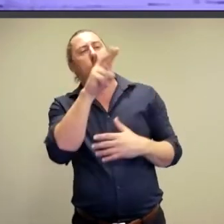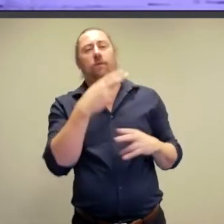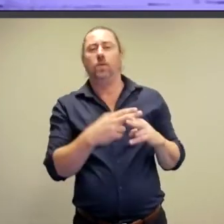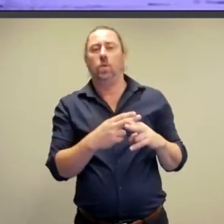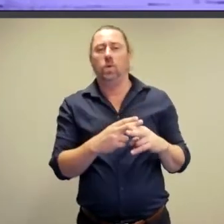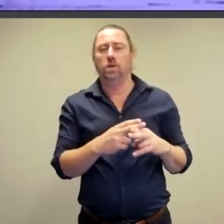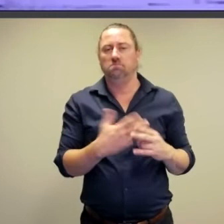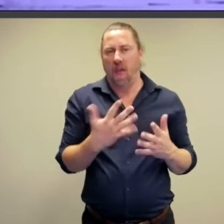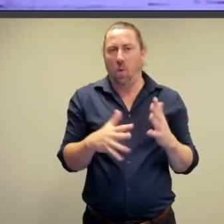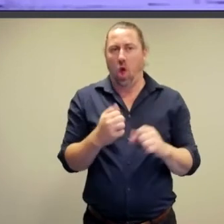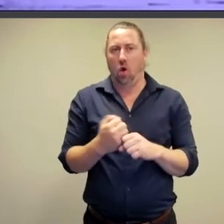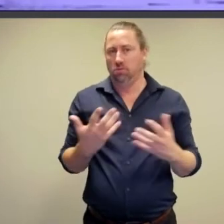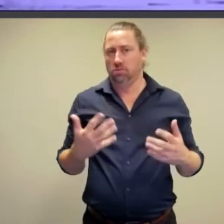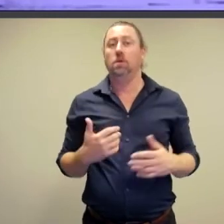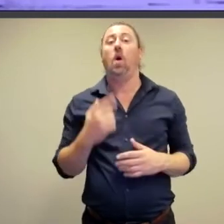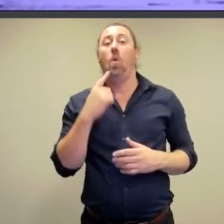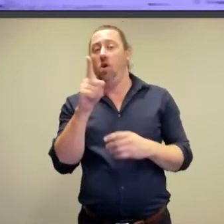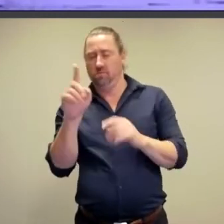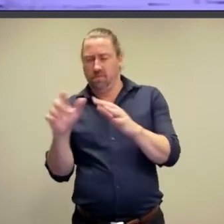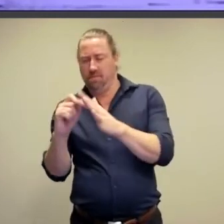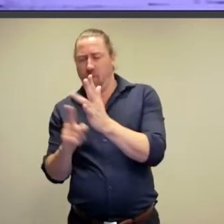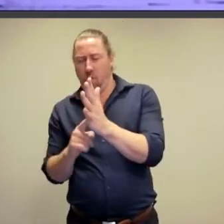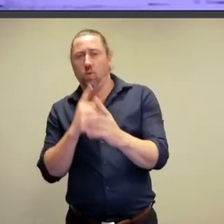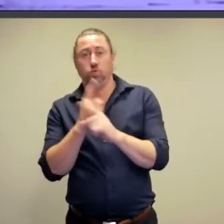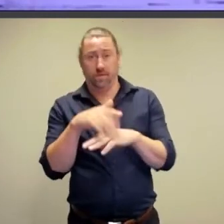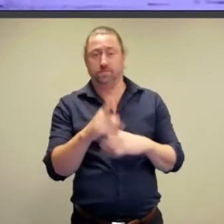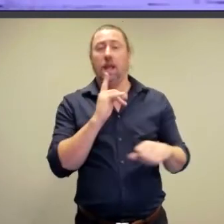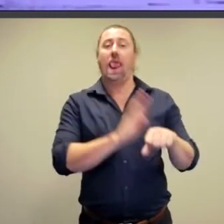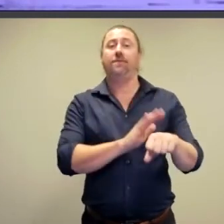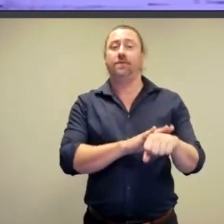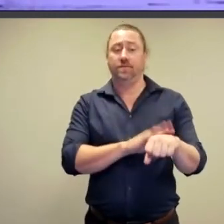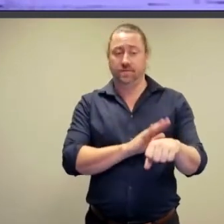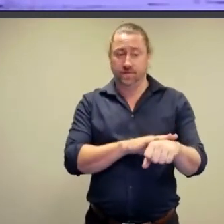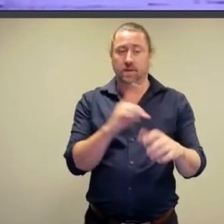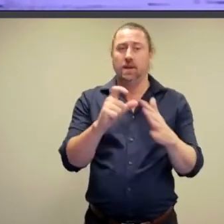I’ll talk about these works,